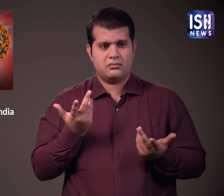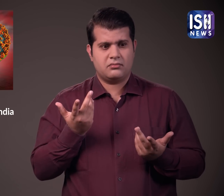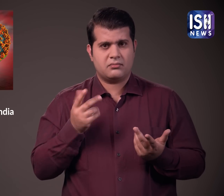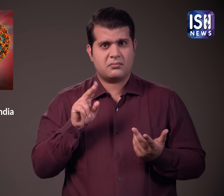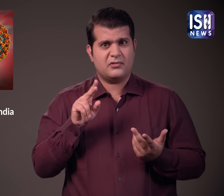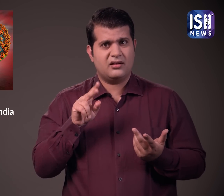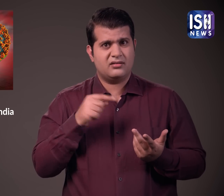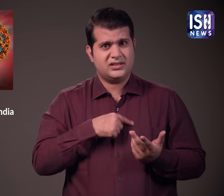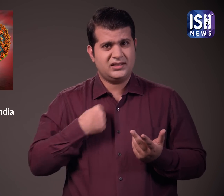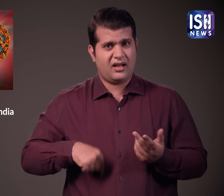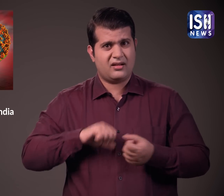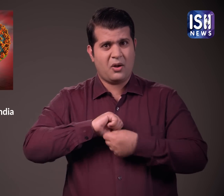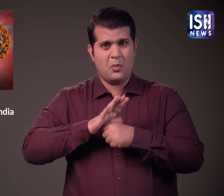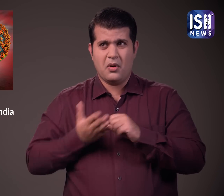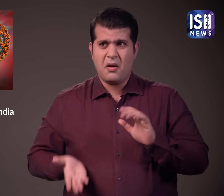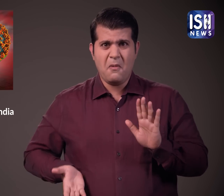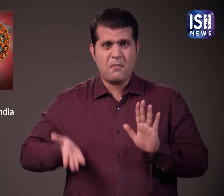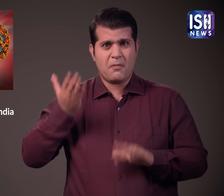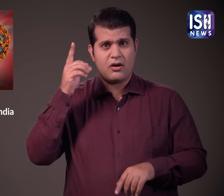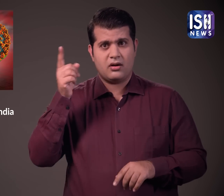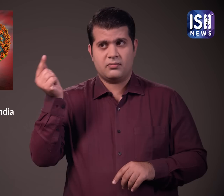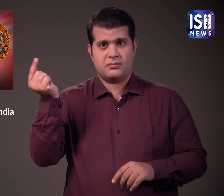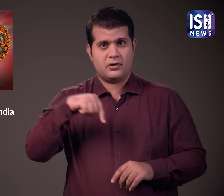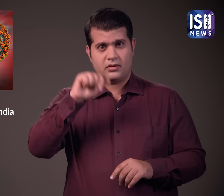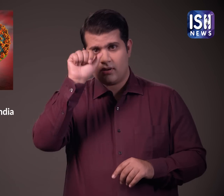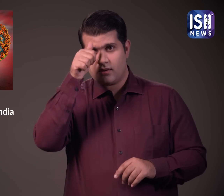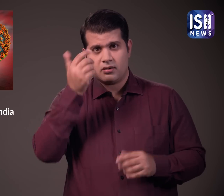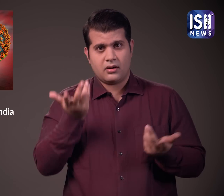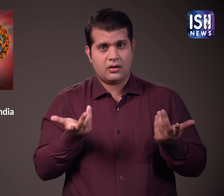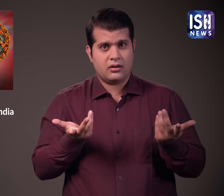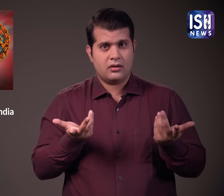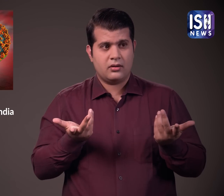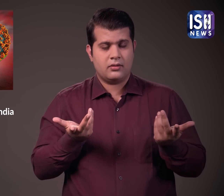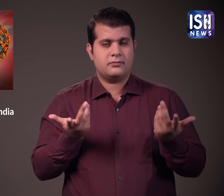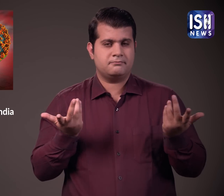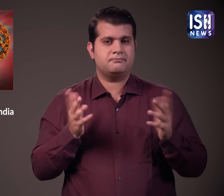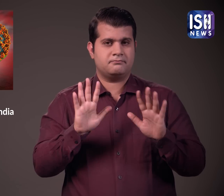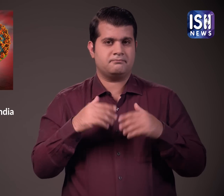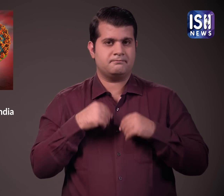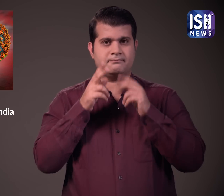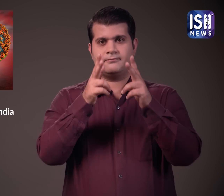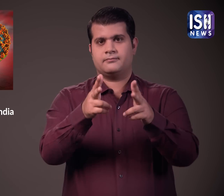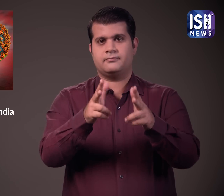Does it mean that the rising cases in China would impact India? Well, I'll tell you.